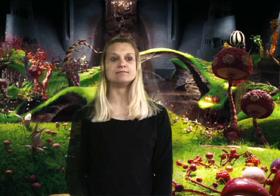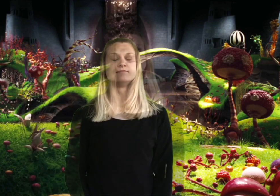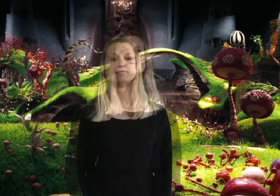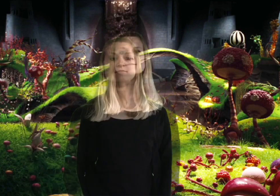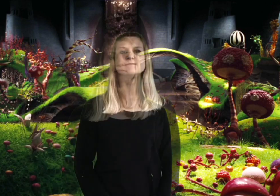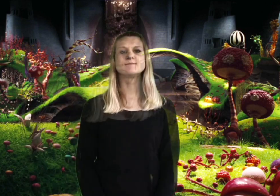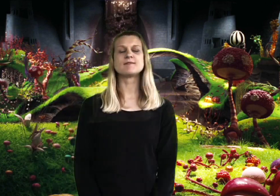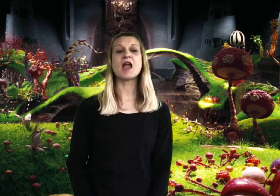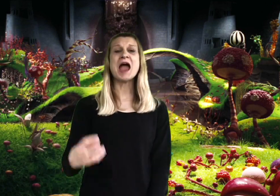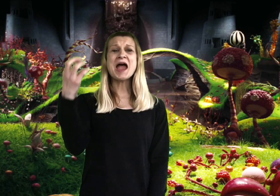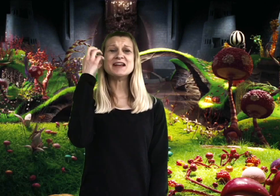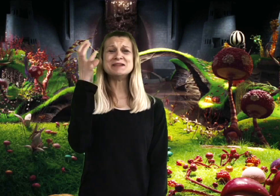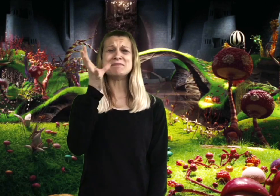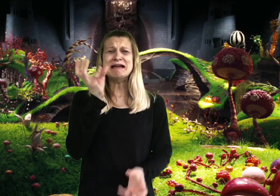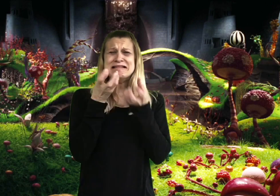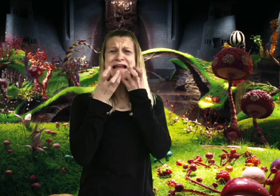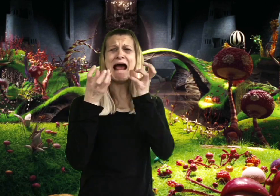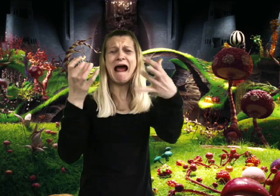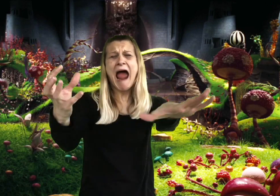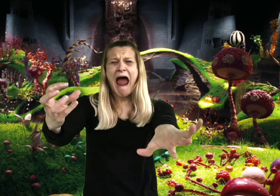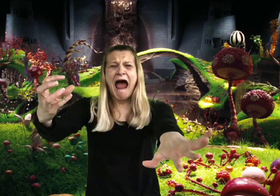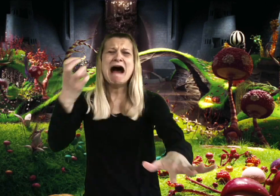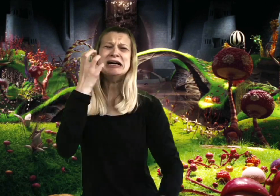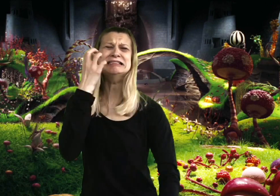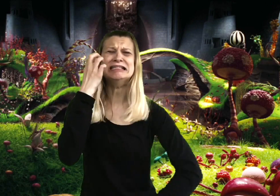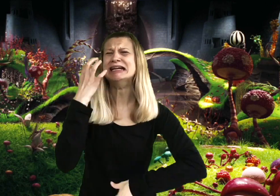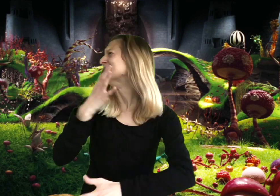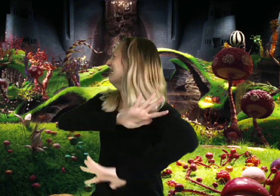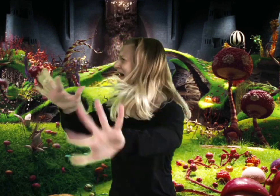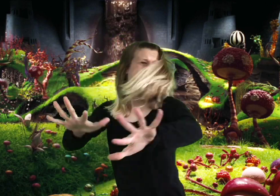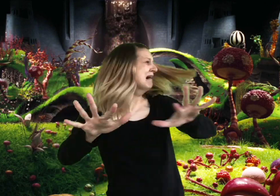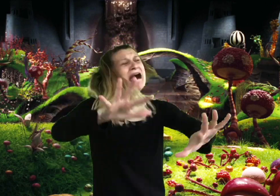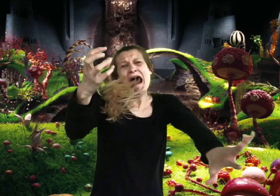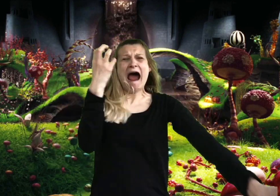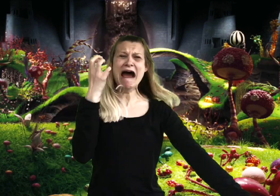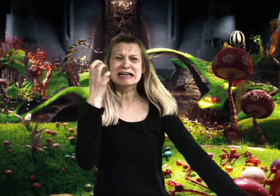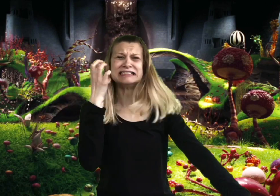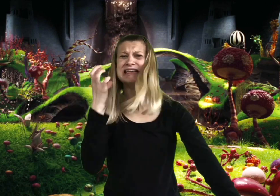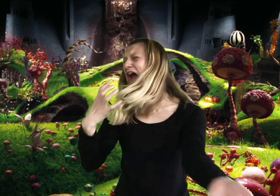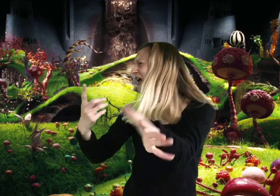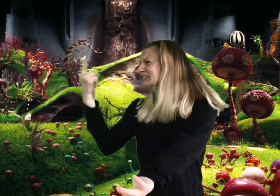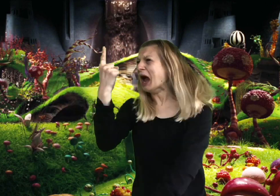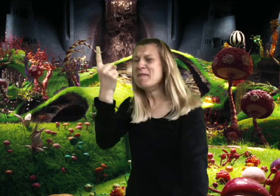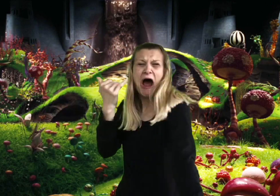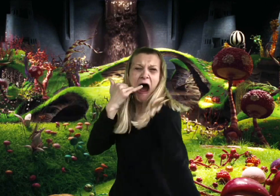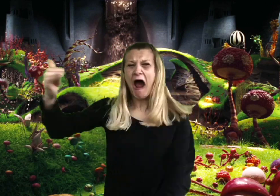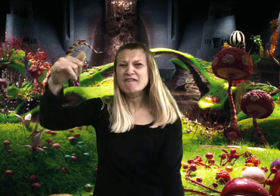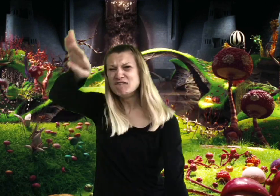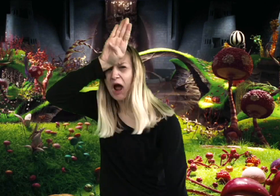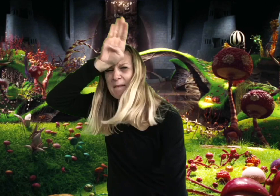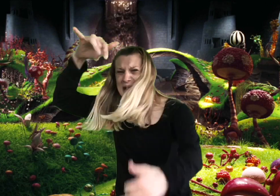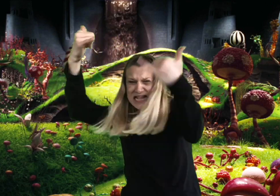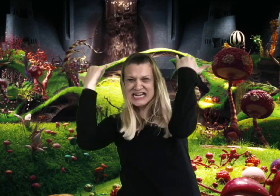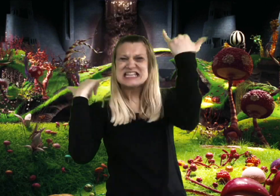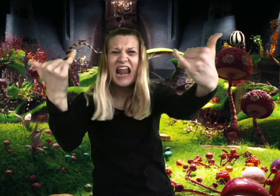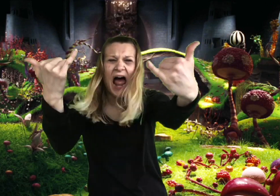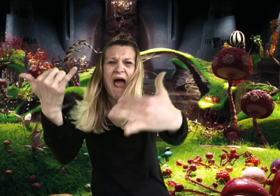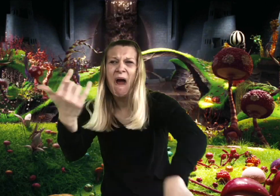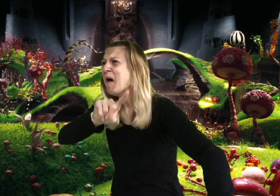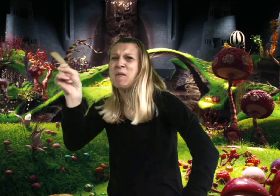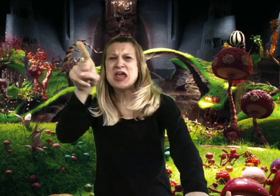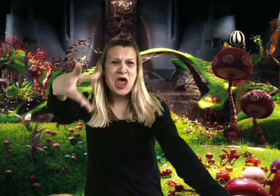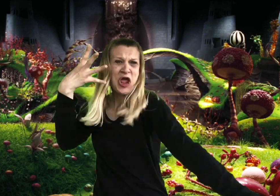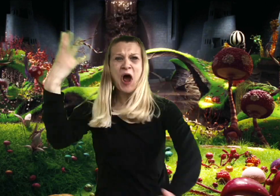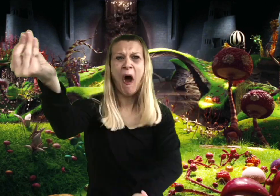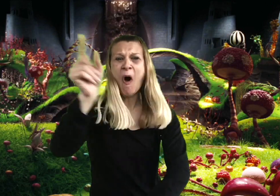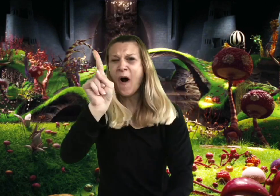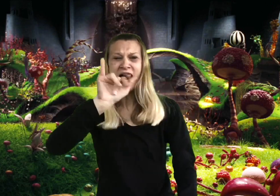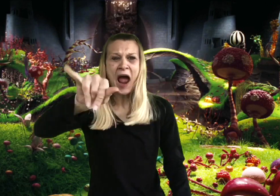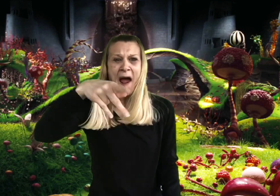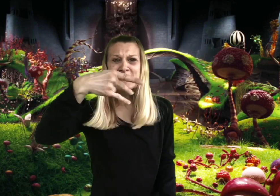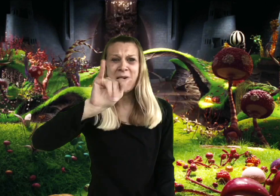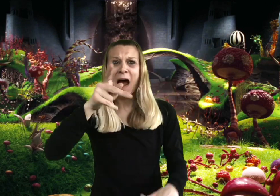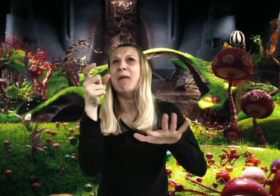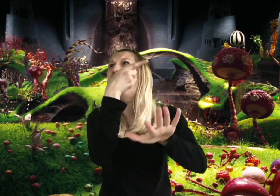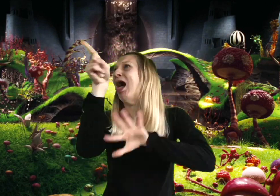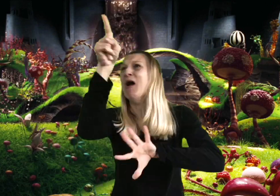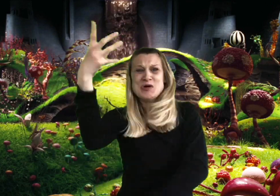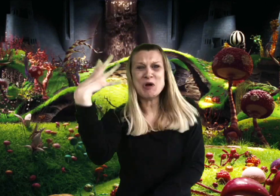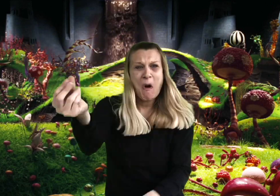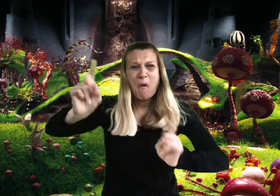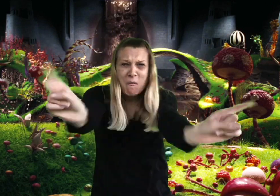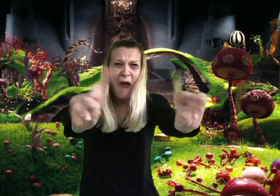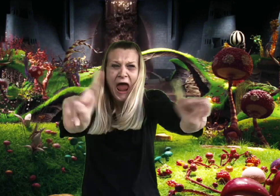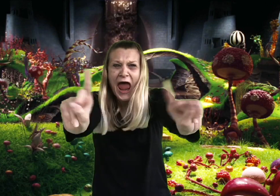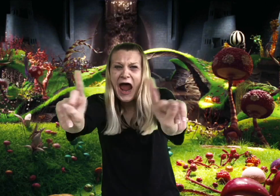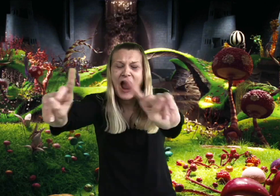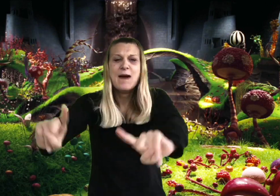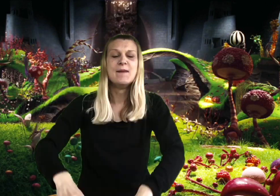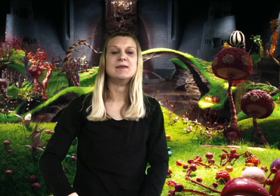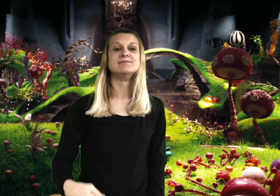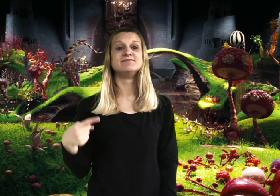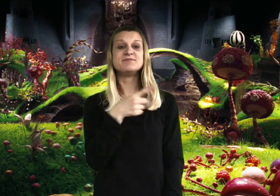"Augustus! Augustus!" yelled Mrs. Gloop. "Where does that pipe go to? Quick! Call the fire brigade!"